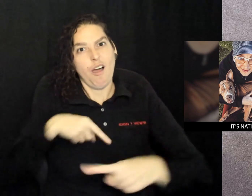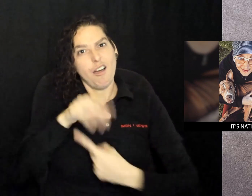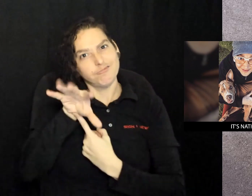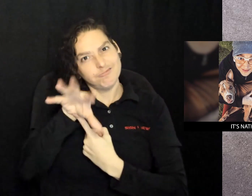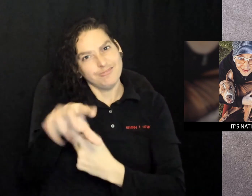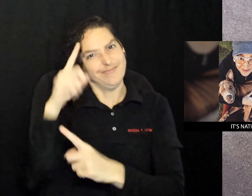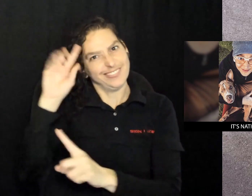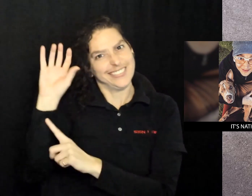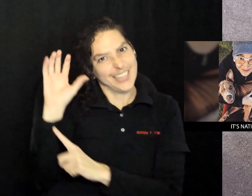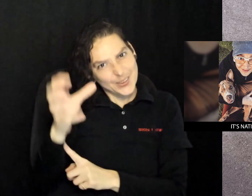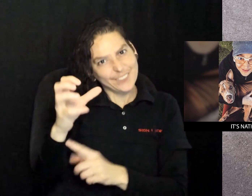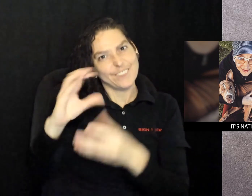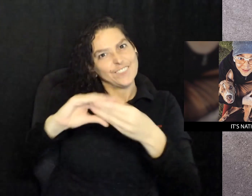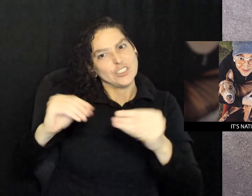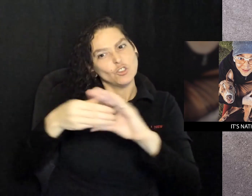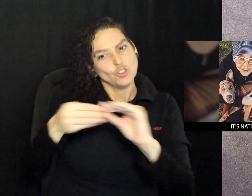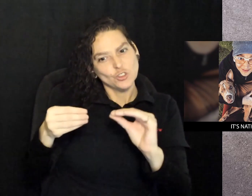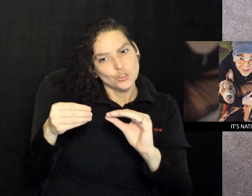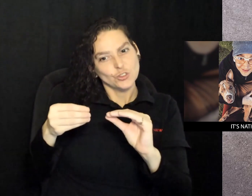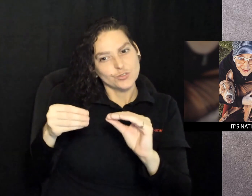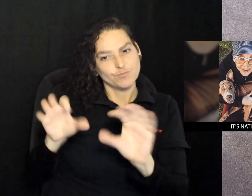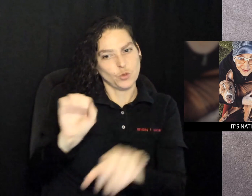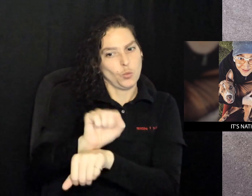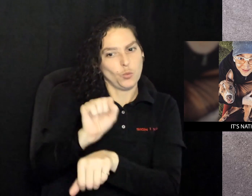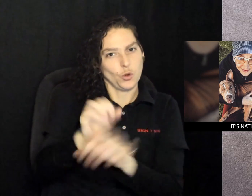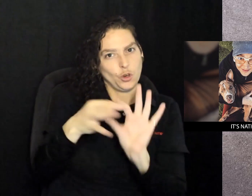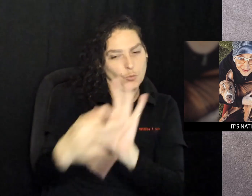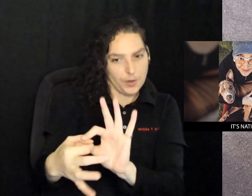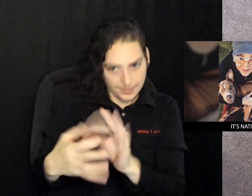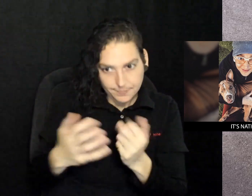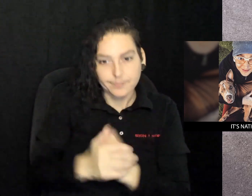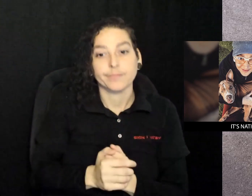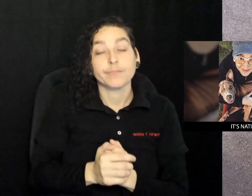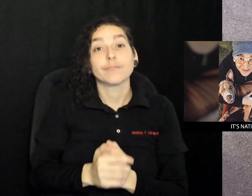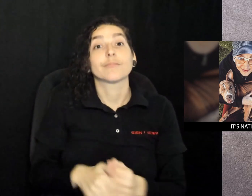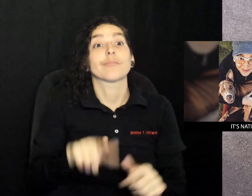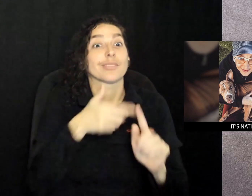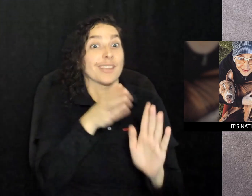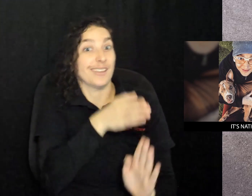as a puppy at an animal shelter while shooting a Sign1News feature story